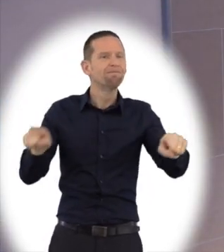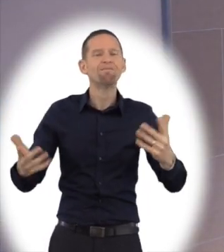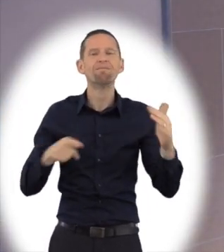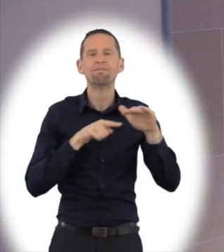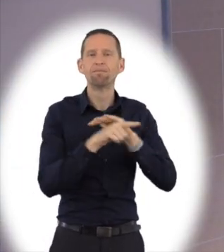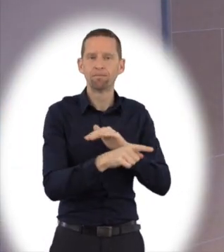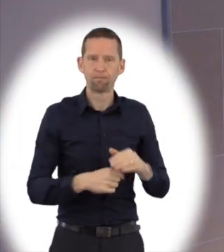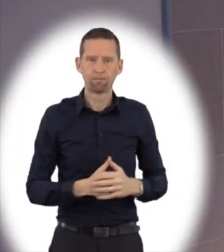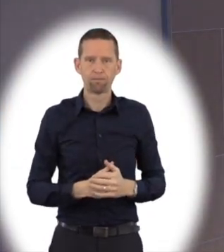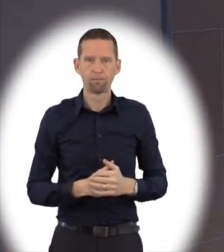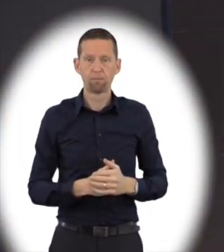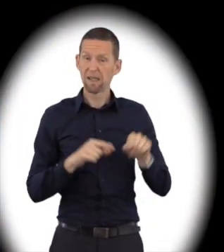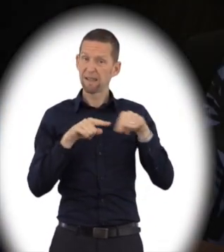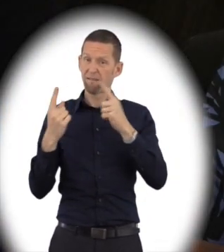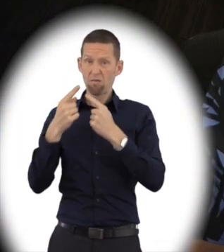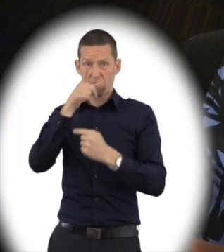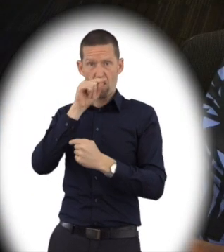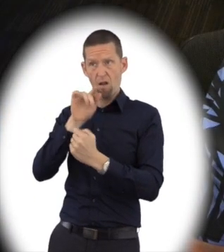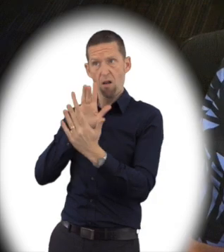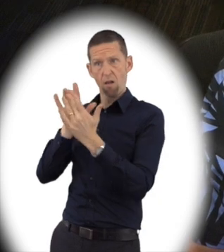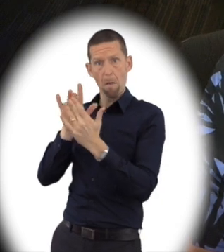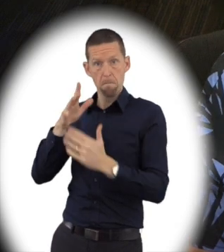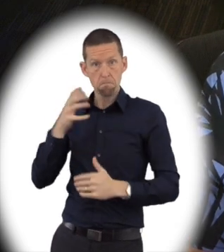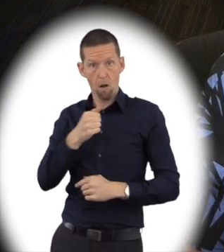There are a range of other ways to access the Commission’s services other than attending